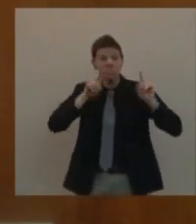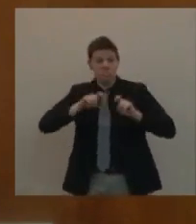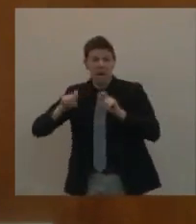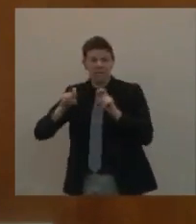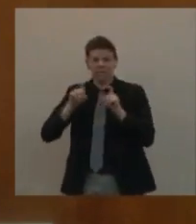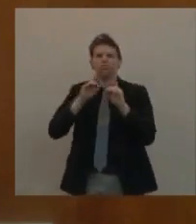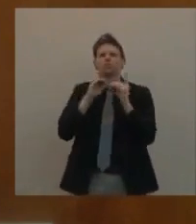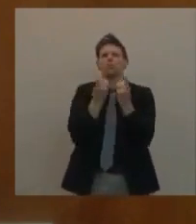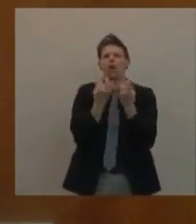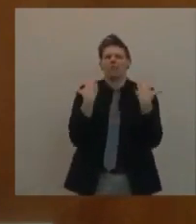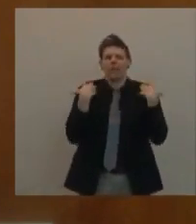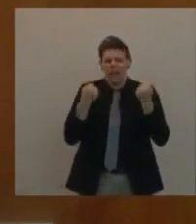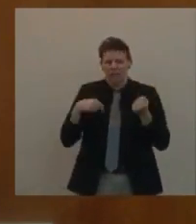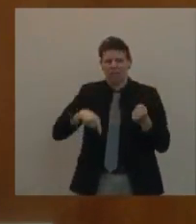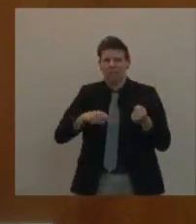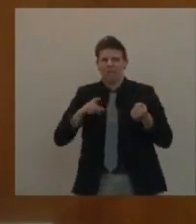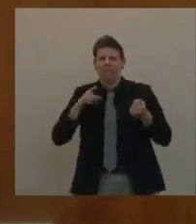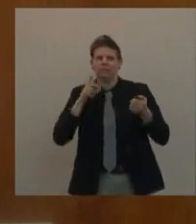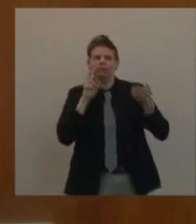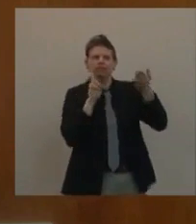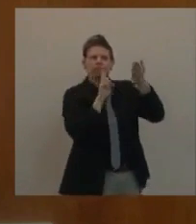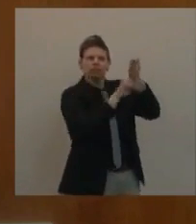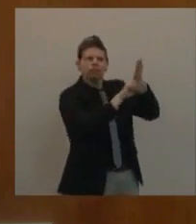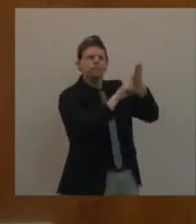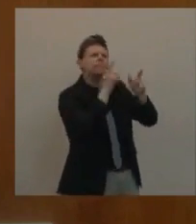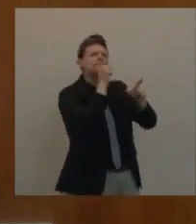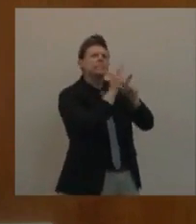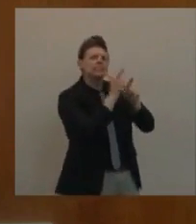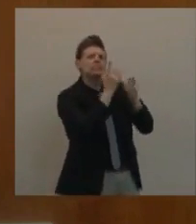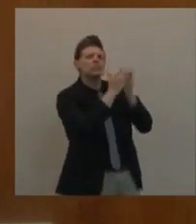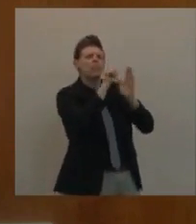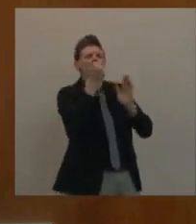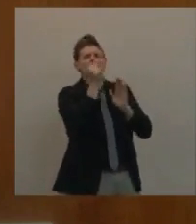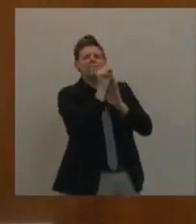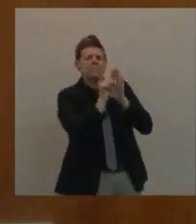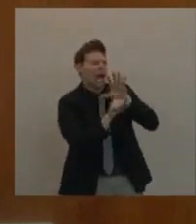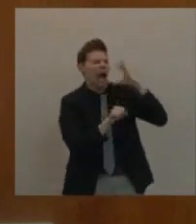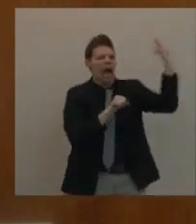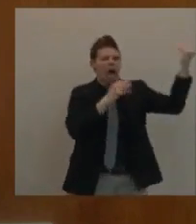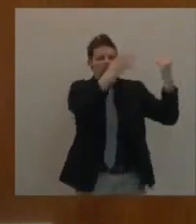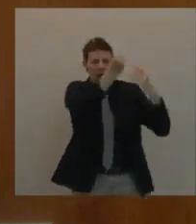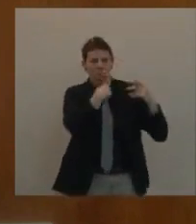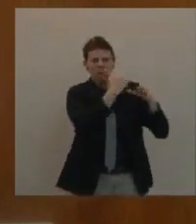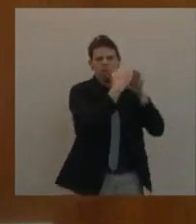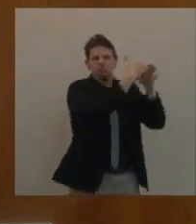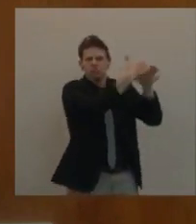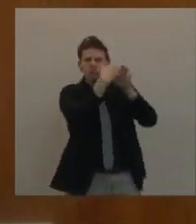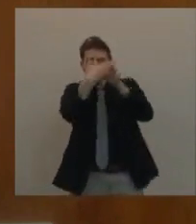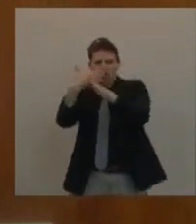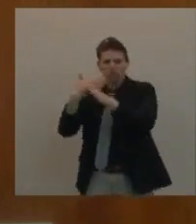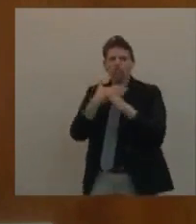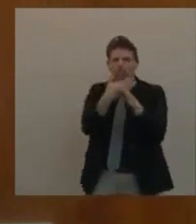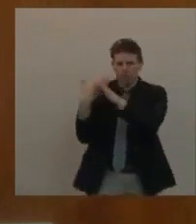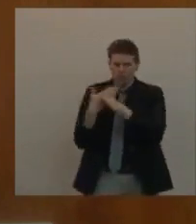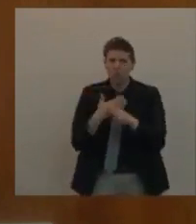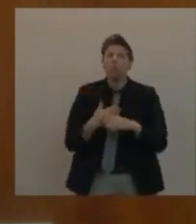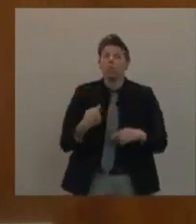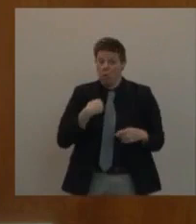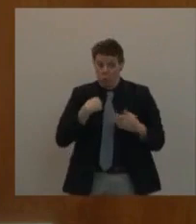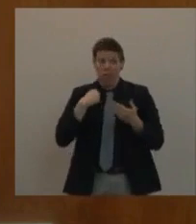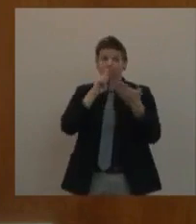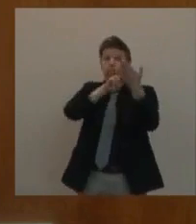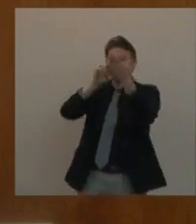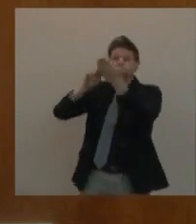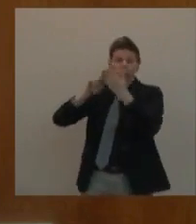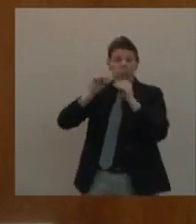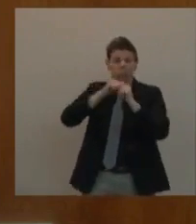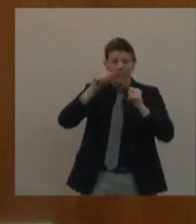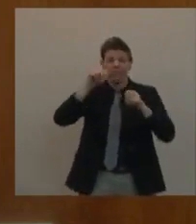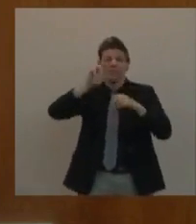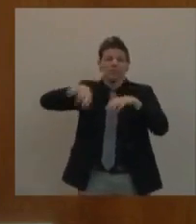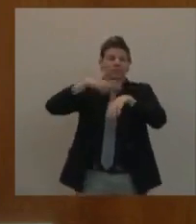IN ADDITION TO OUR INTERNAL STATE CAPACITY, THE DEPARTMENT OF HEALTH’S CONTRACTING WITH SISTER STATES WHO HAVE SOME CAPACITY THAT THEY CAN SHARE WITH US.